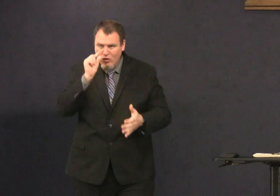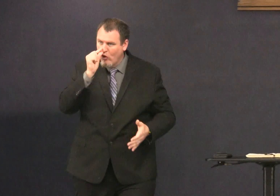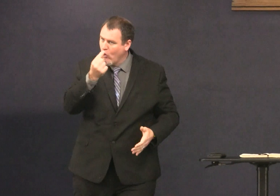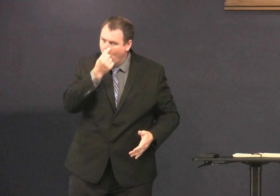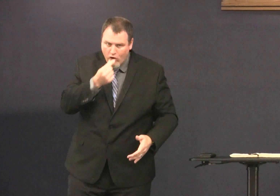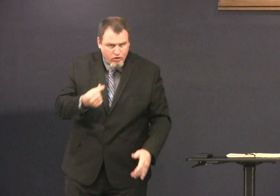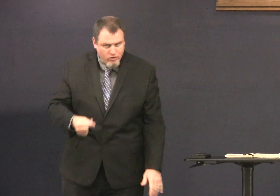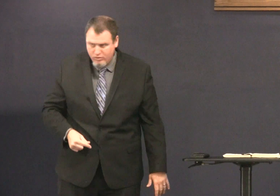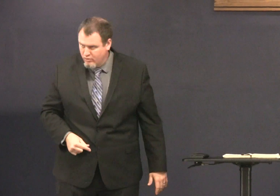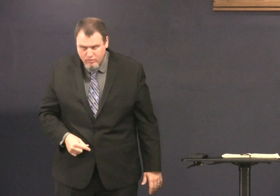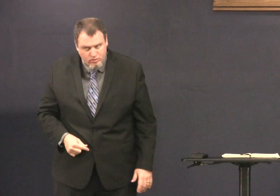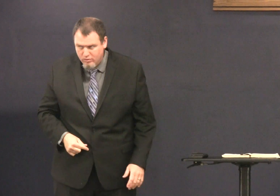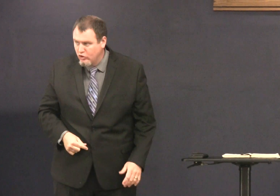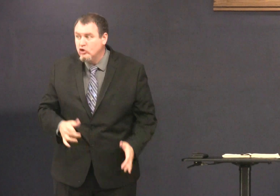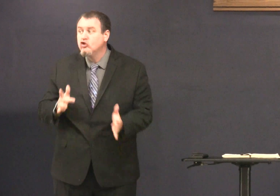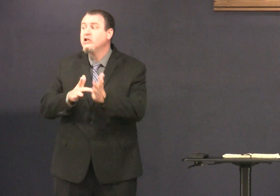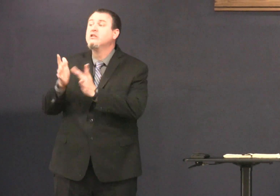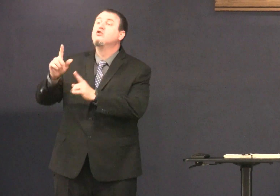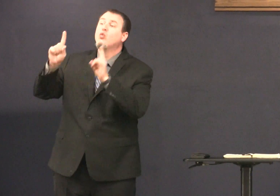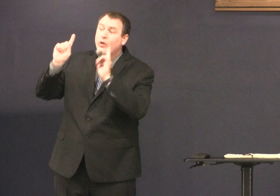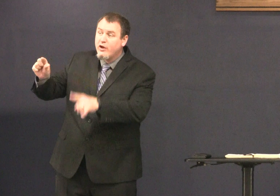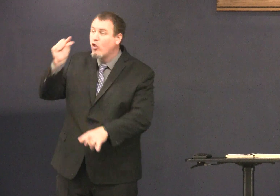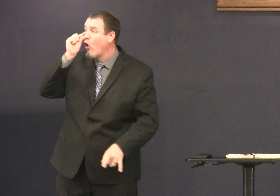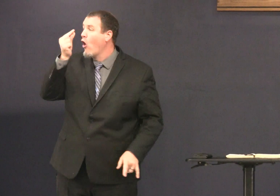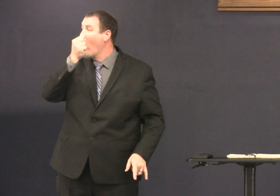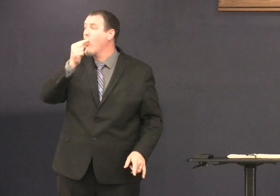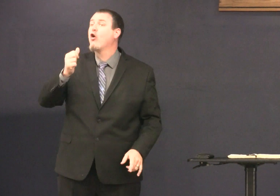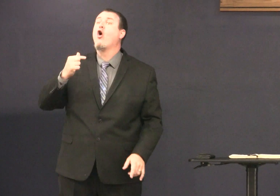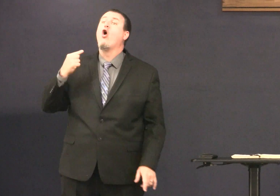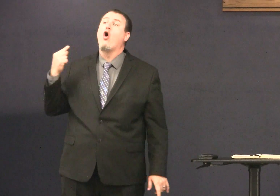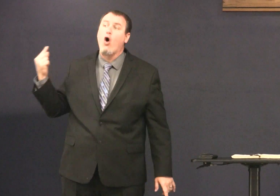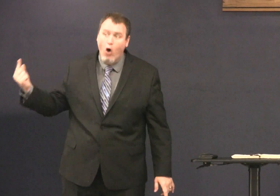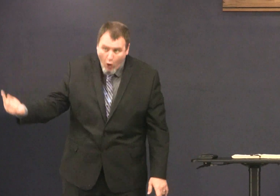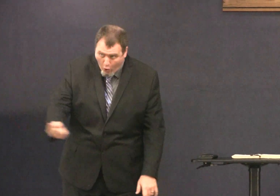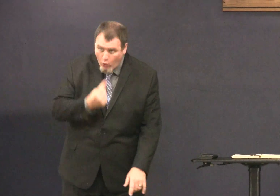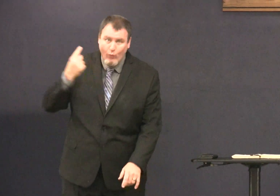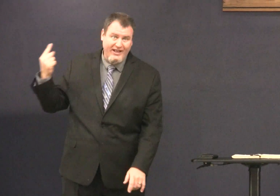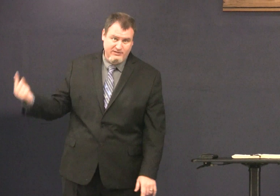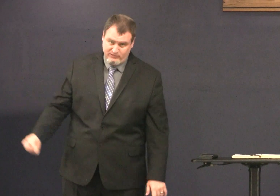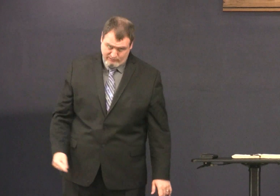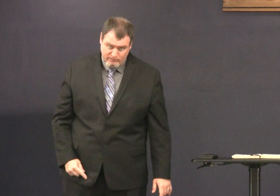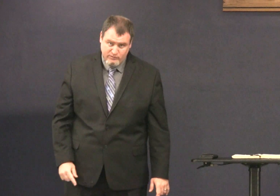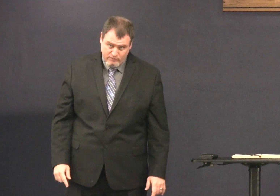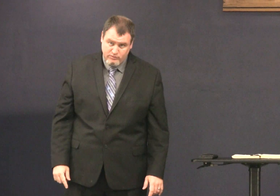it wasn't a one-time thing that one-time visit to the Garden he went to the garden always